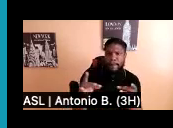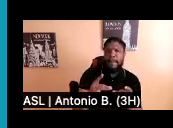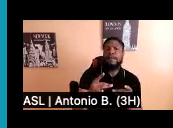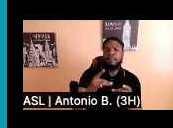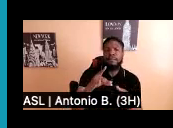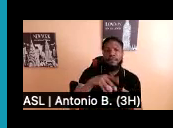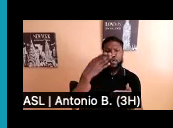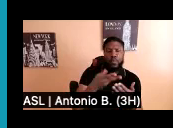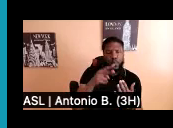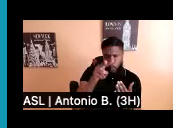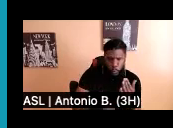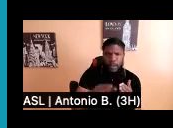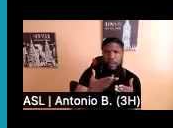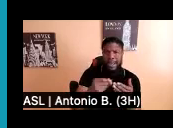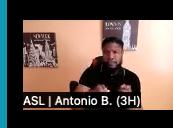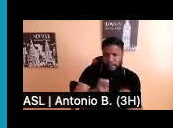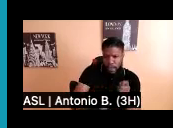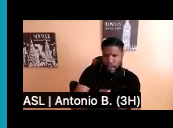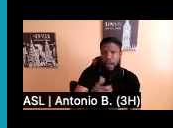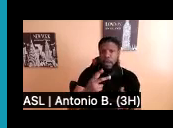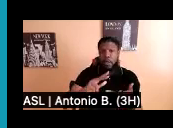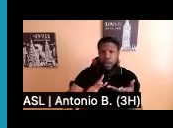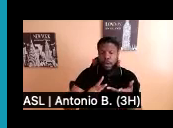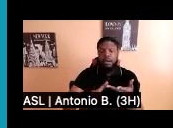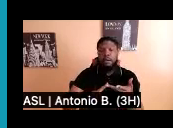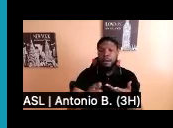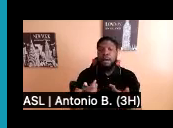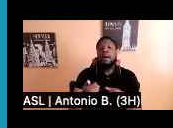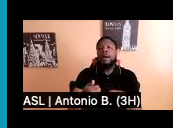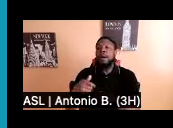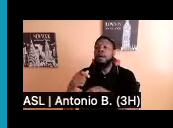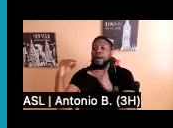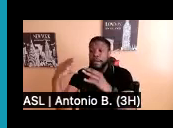was there any difference in how students acted on comments from teachers versus consultants?